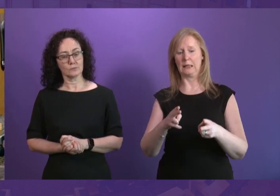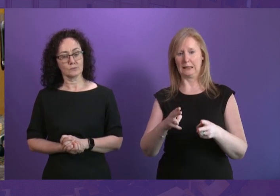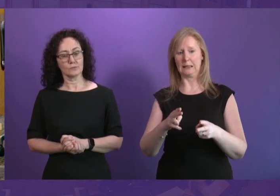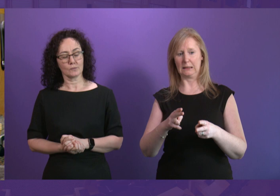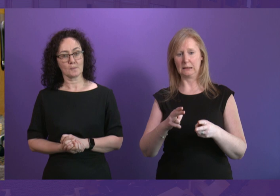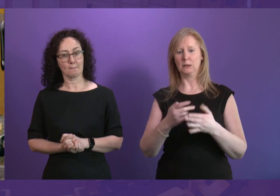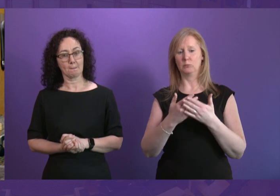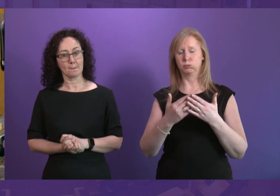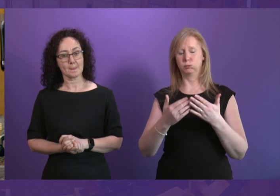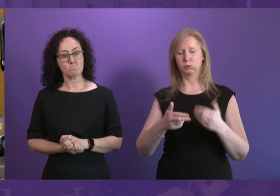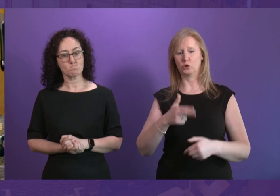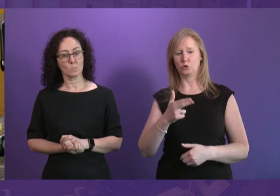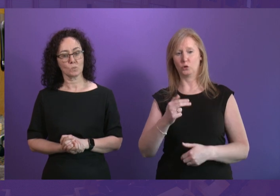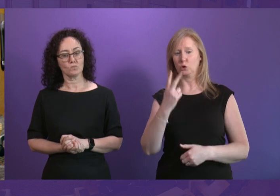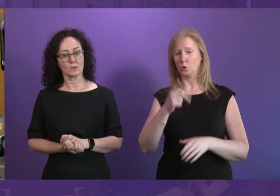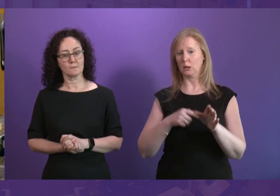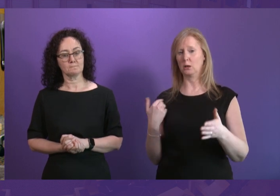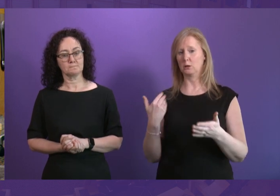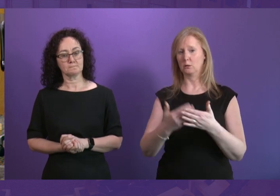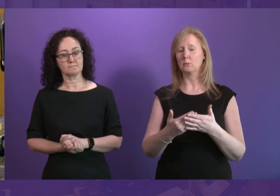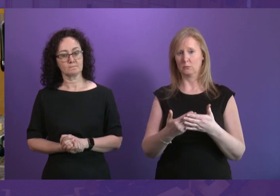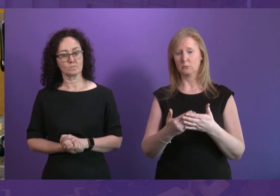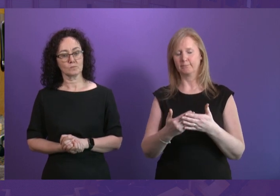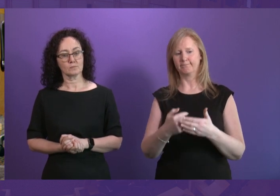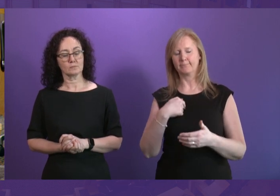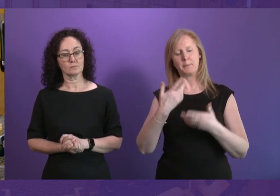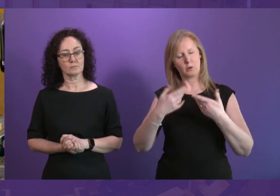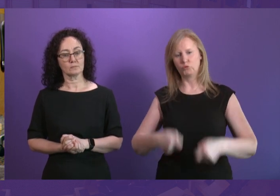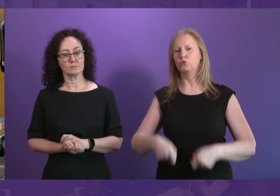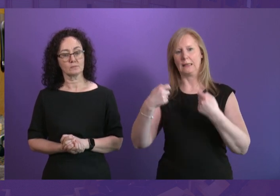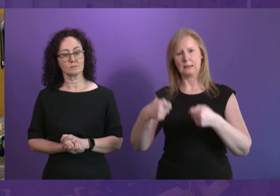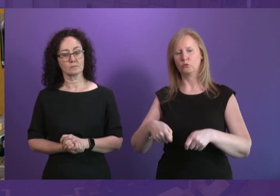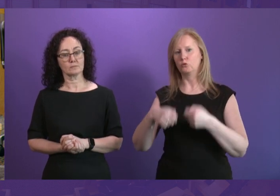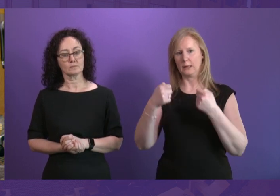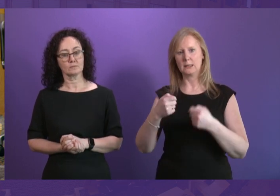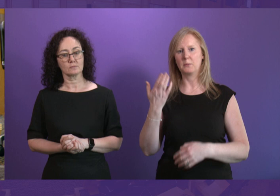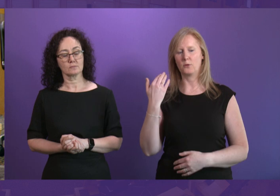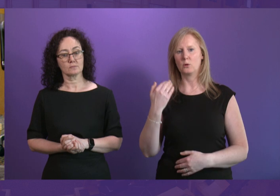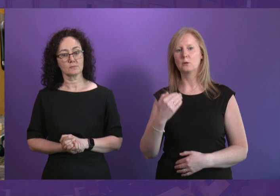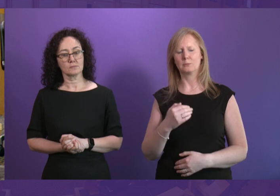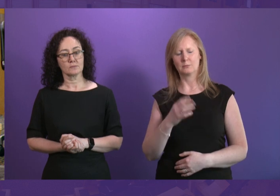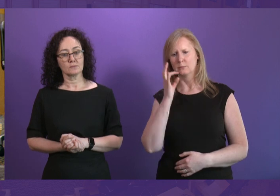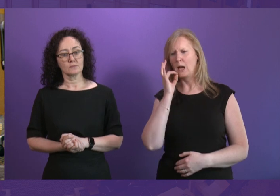place in Glasgow over the past two years. The issue is one that I have previously raised in the chamber.